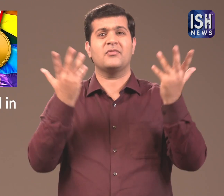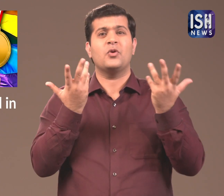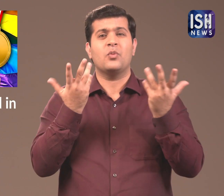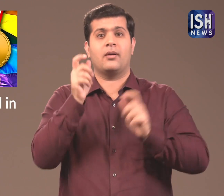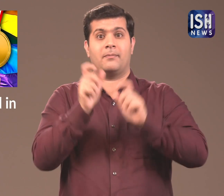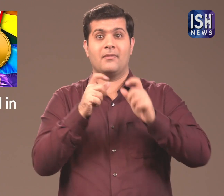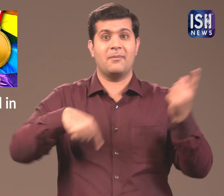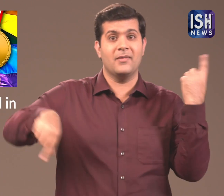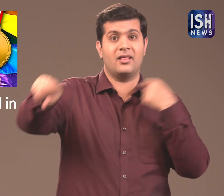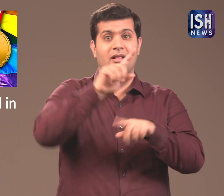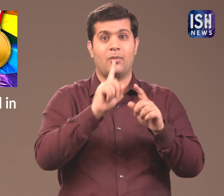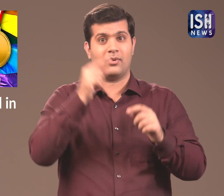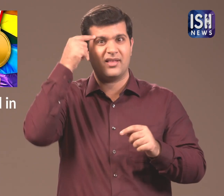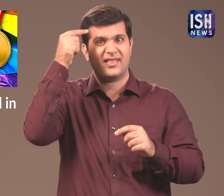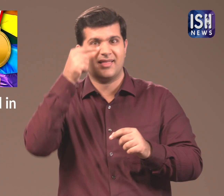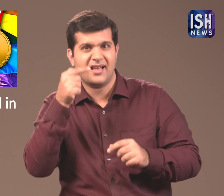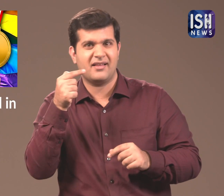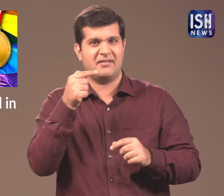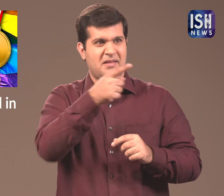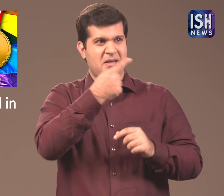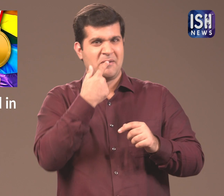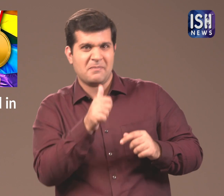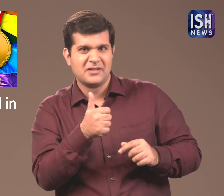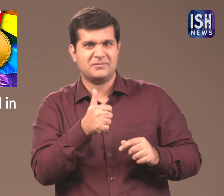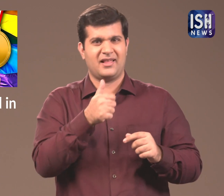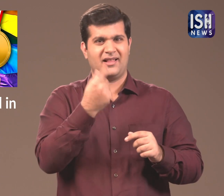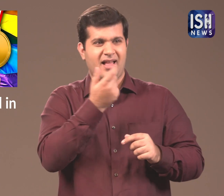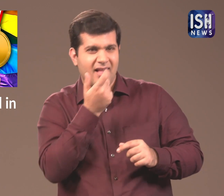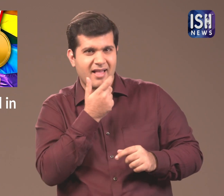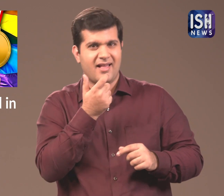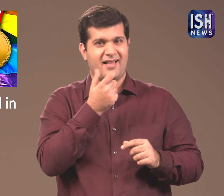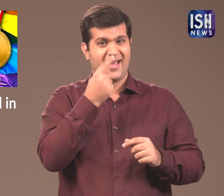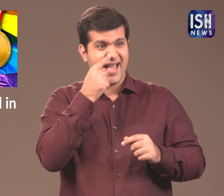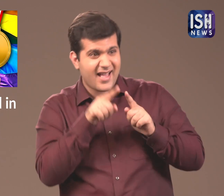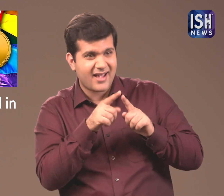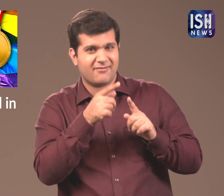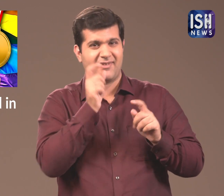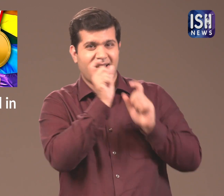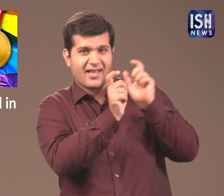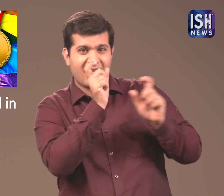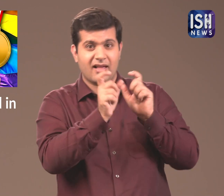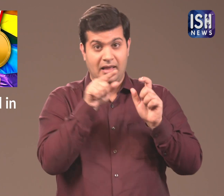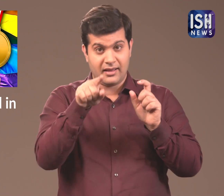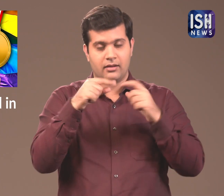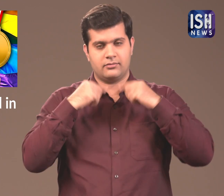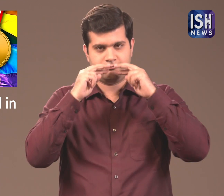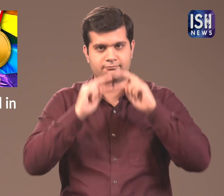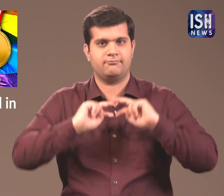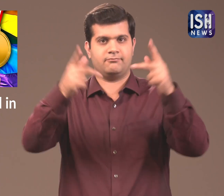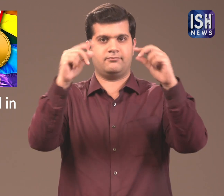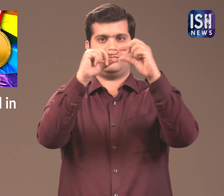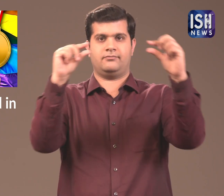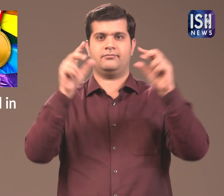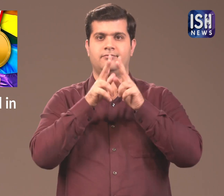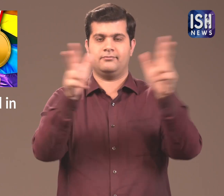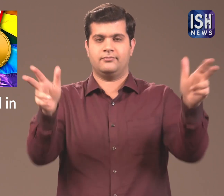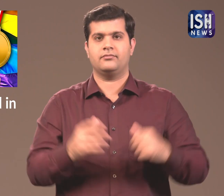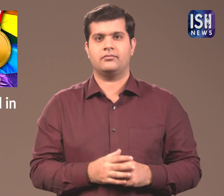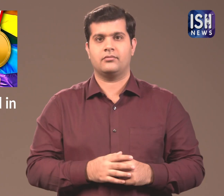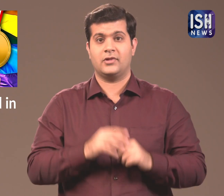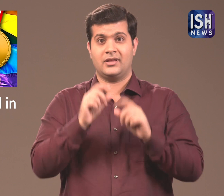This Tweet was her way of answering all those who doubted her ability.